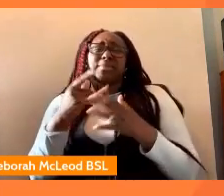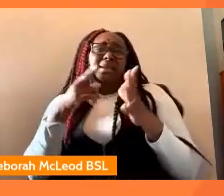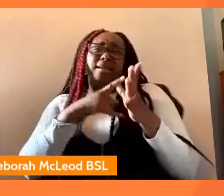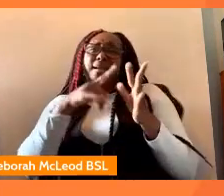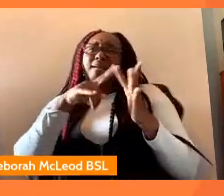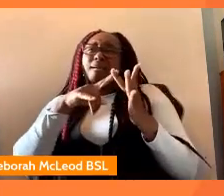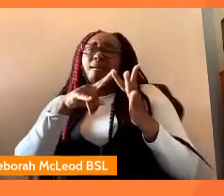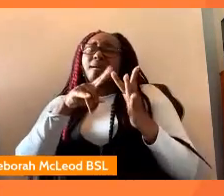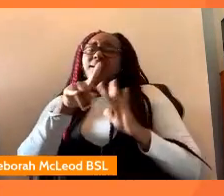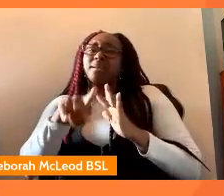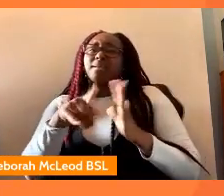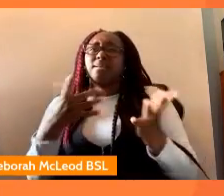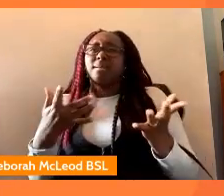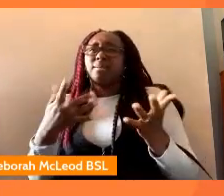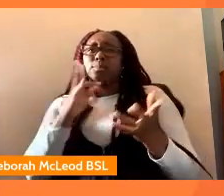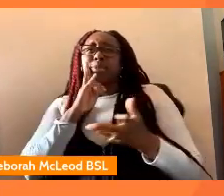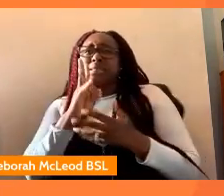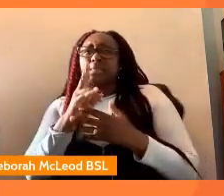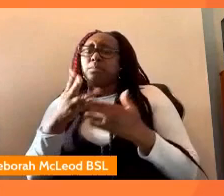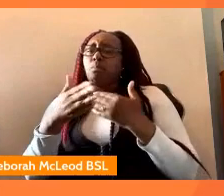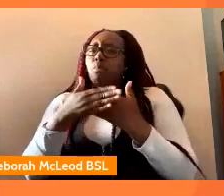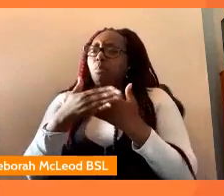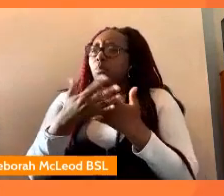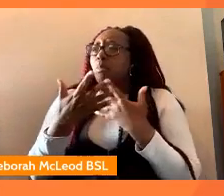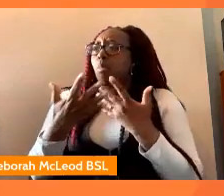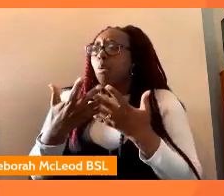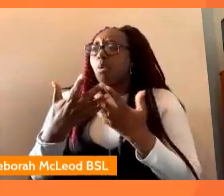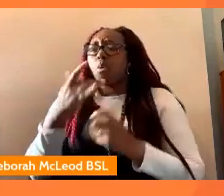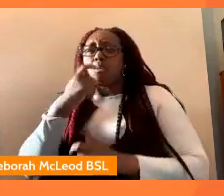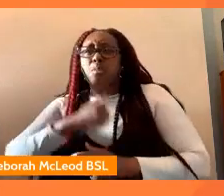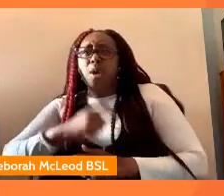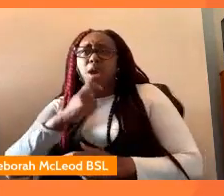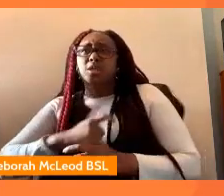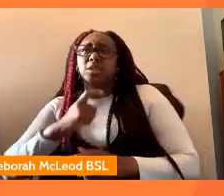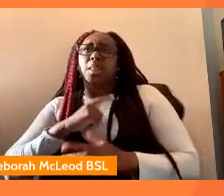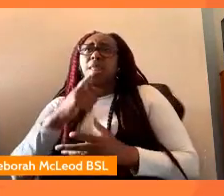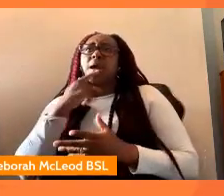I think it is. I think we are going to see more personalised and customisable experiences.